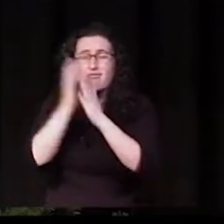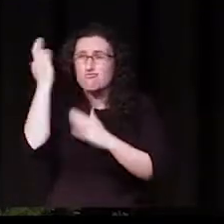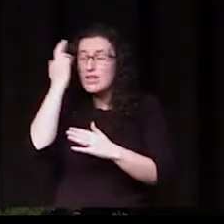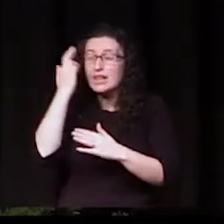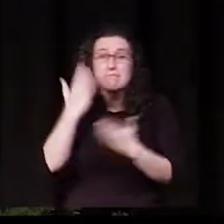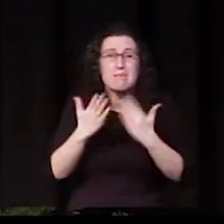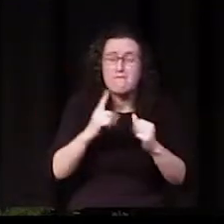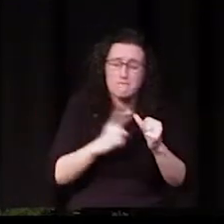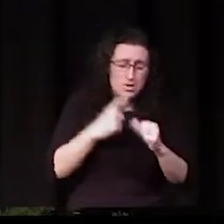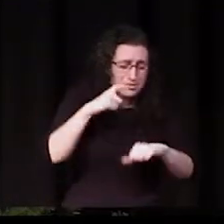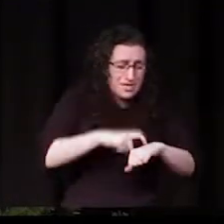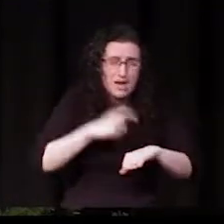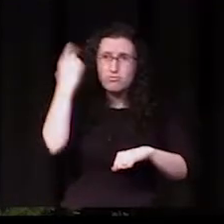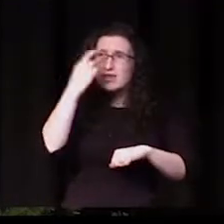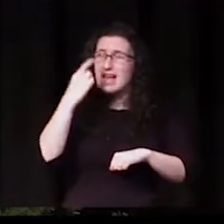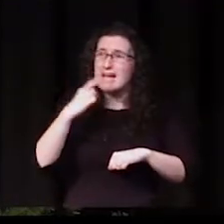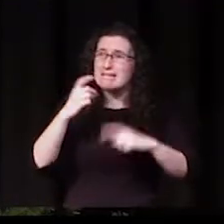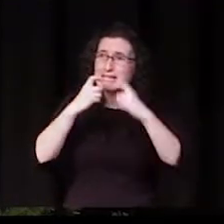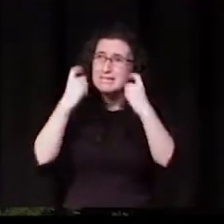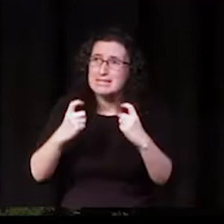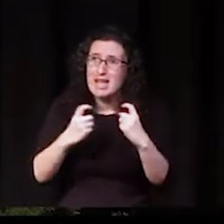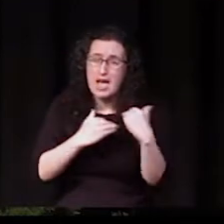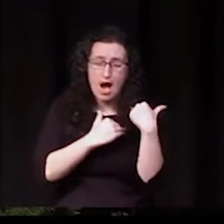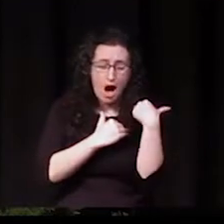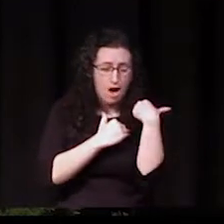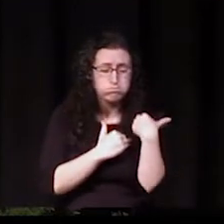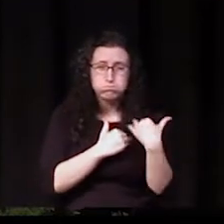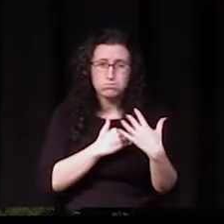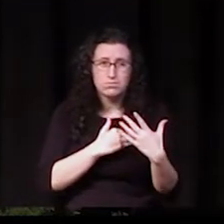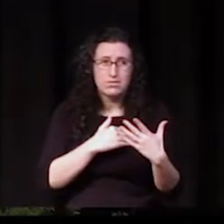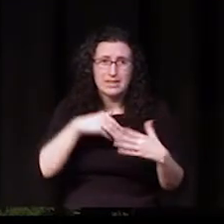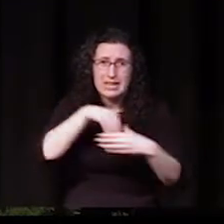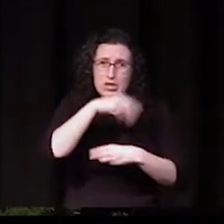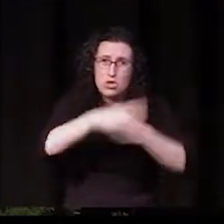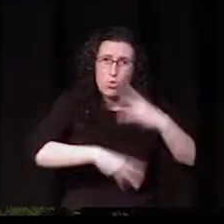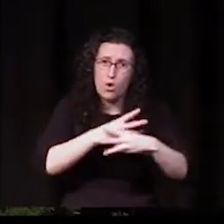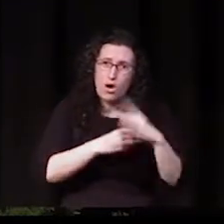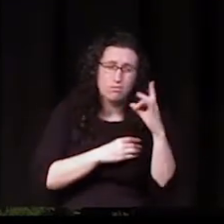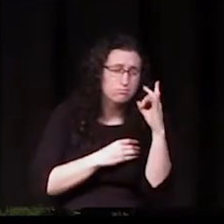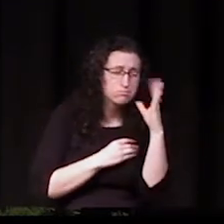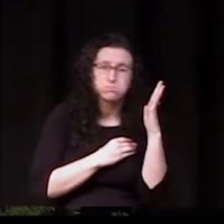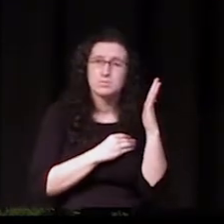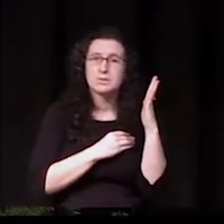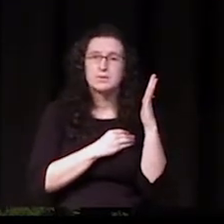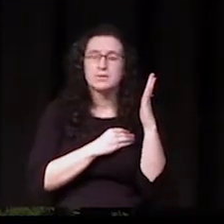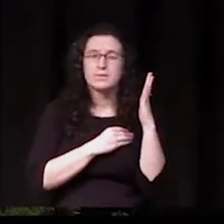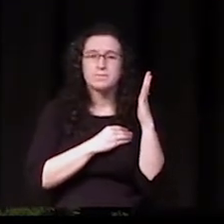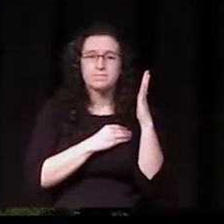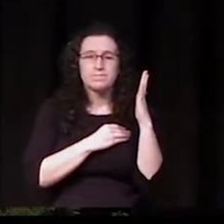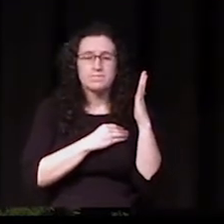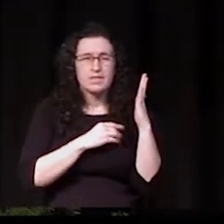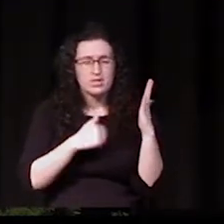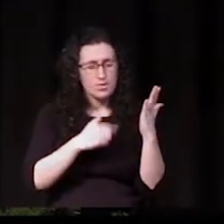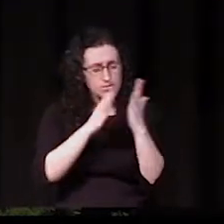of what the weight of sin in our world is. And as I was finishing up that time of prayer